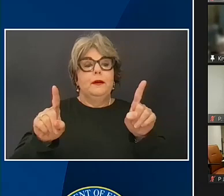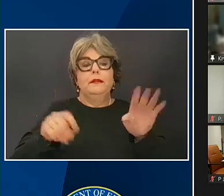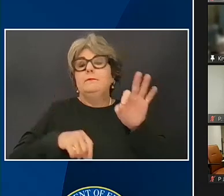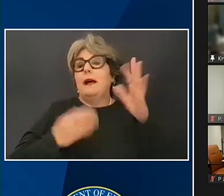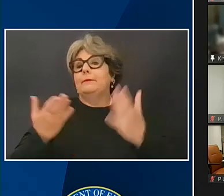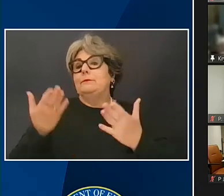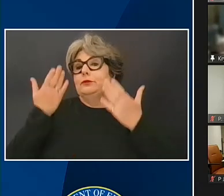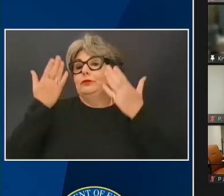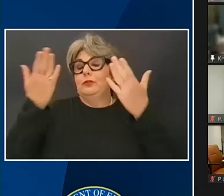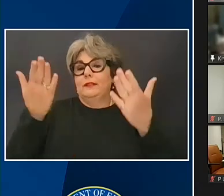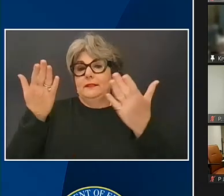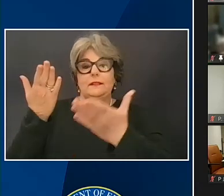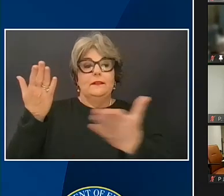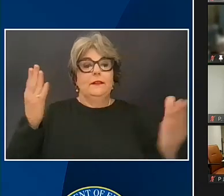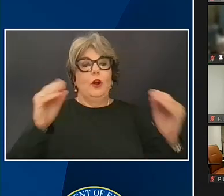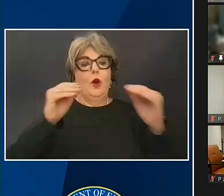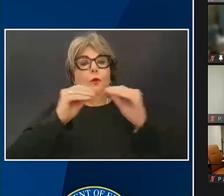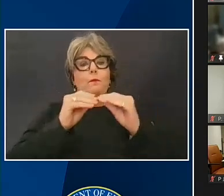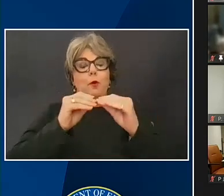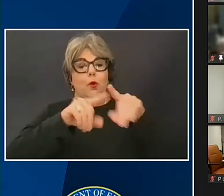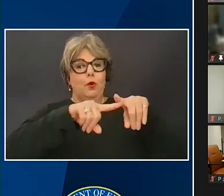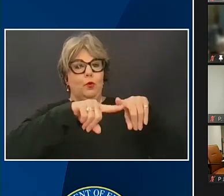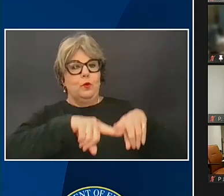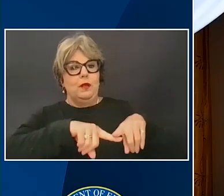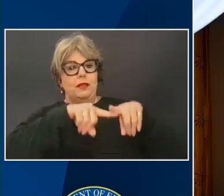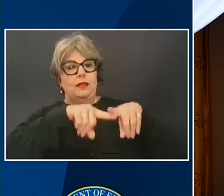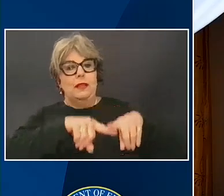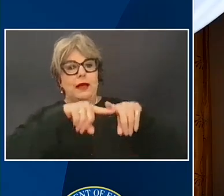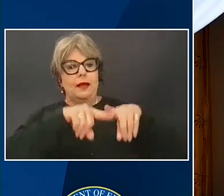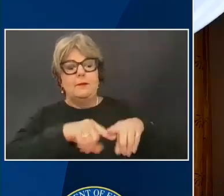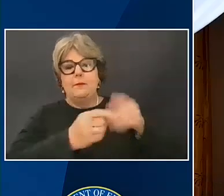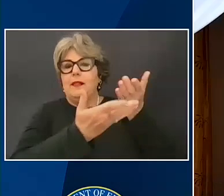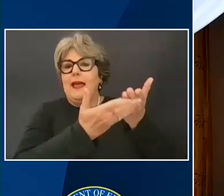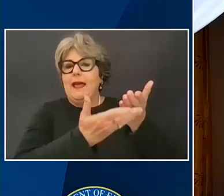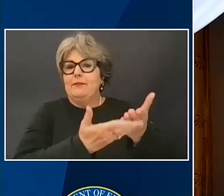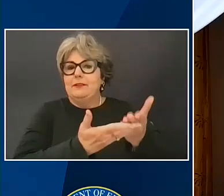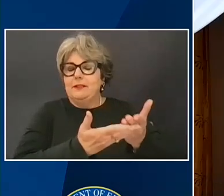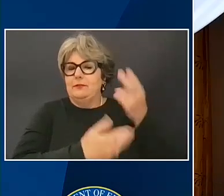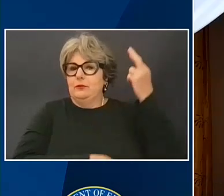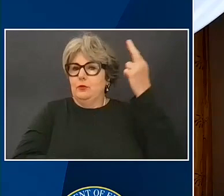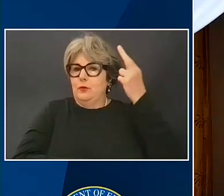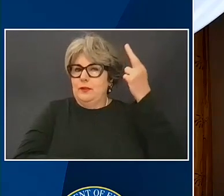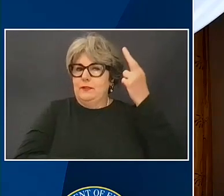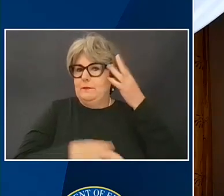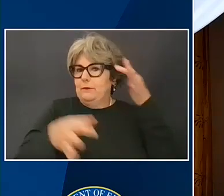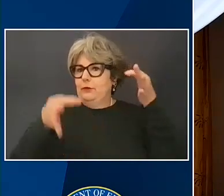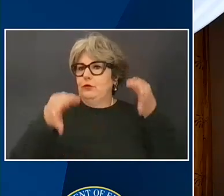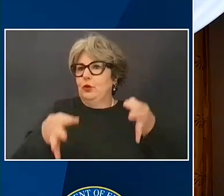there are more reliable evidentiary bases for determining these dates than just what